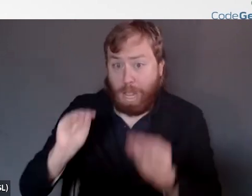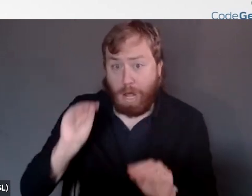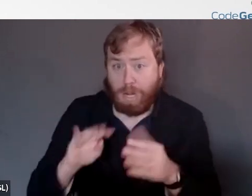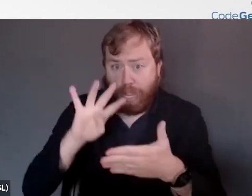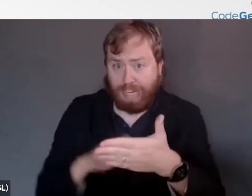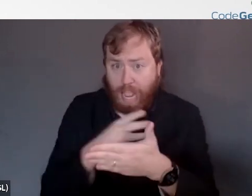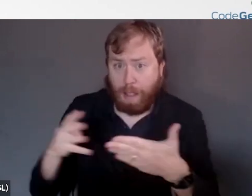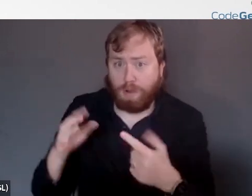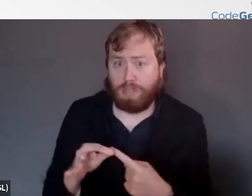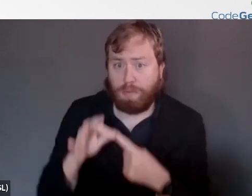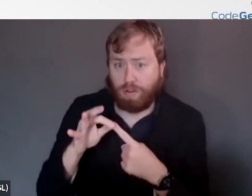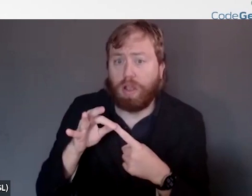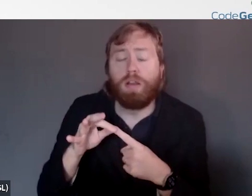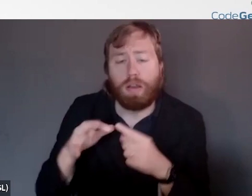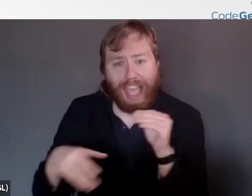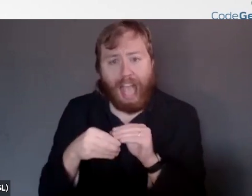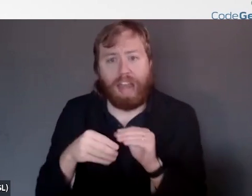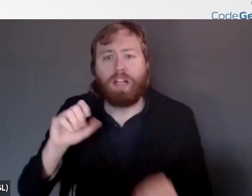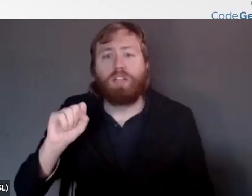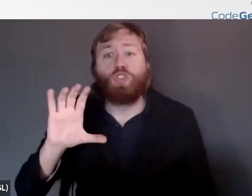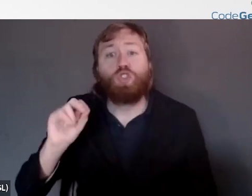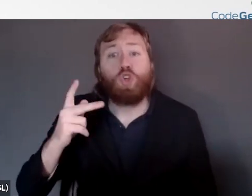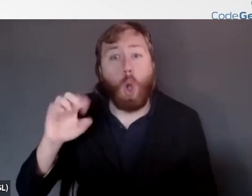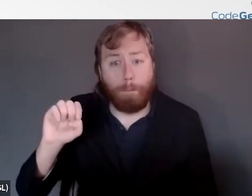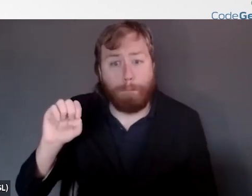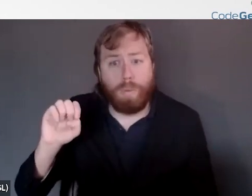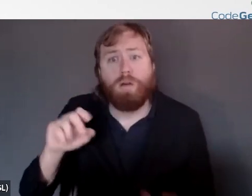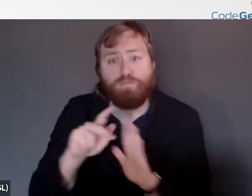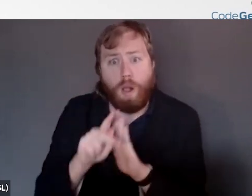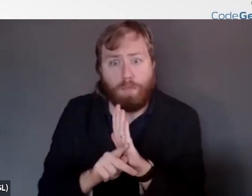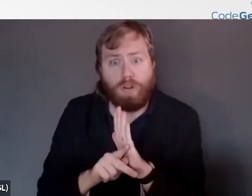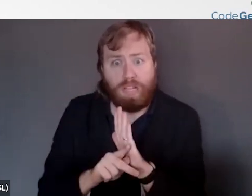adding a scope property to your table headers.